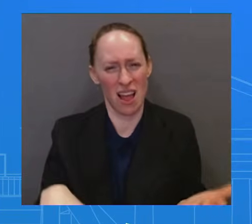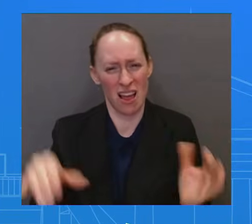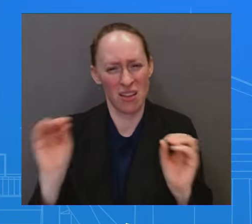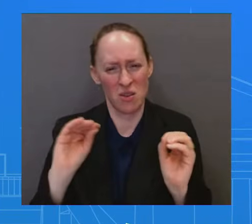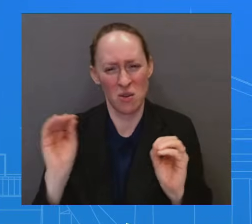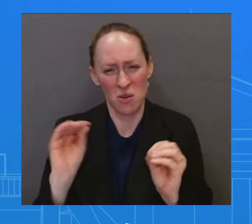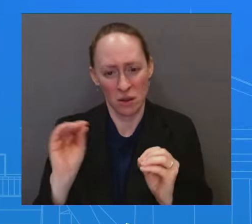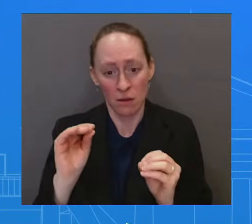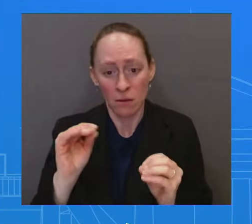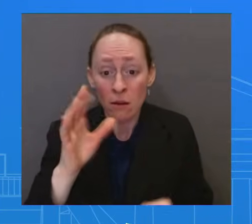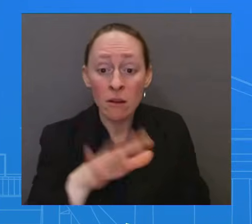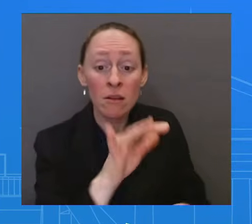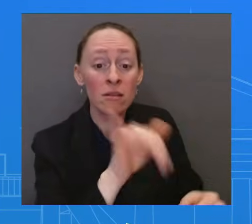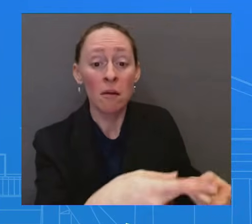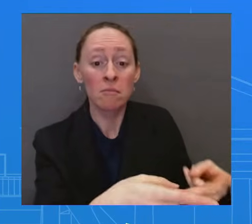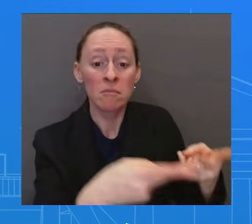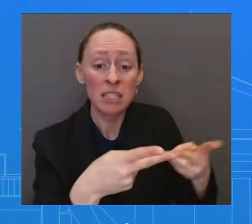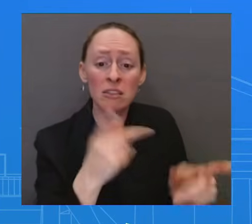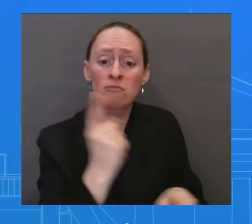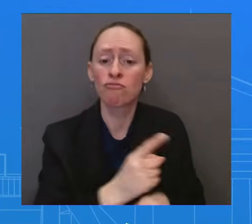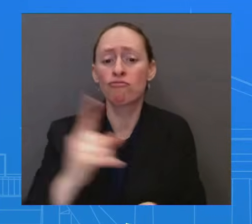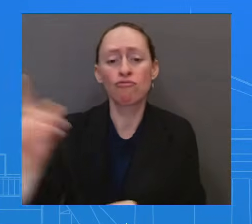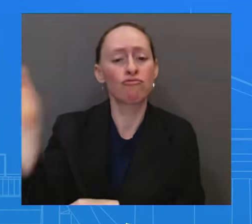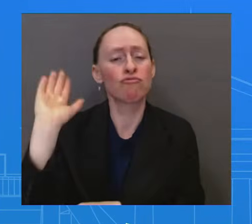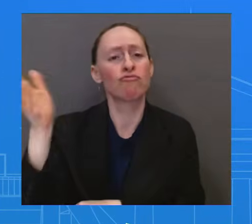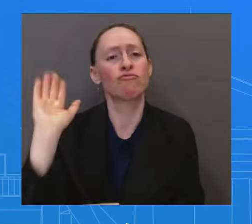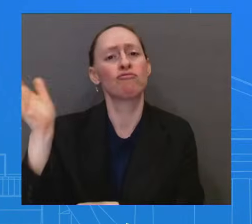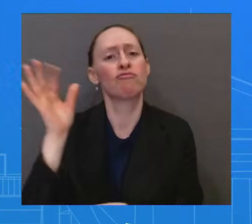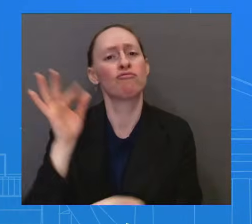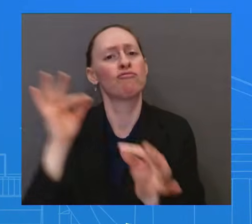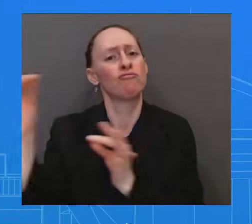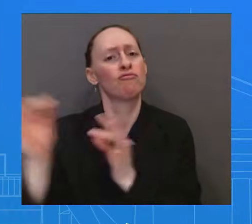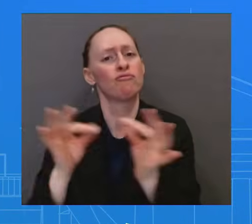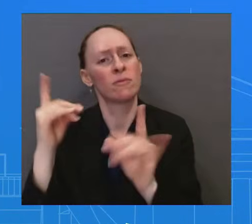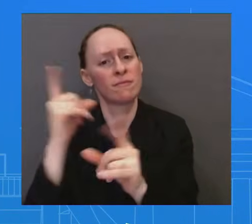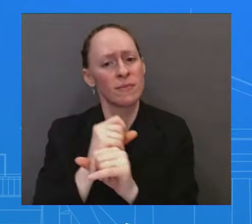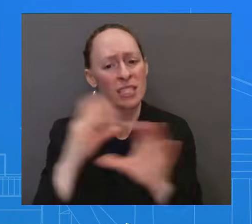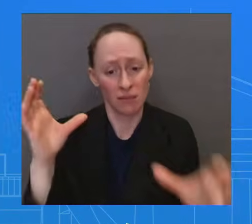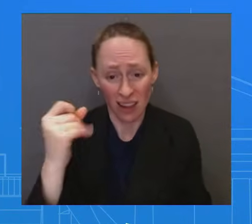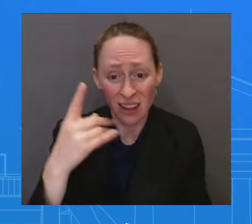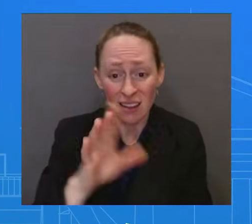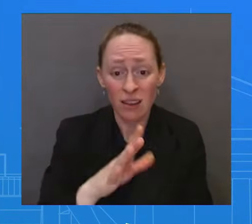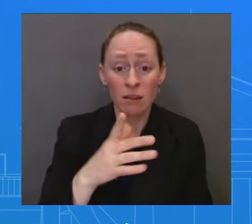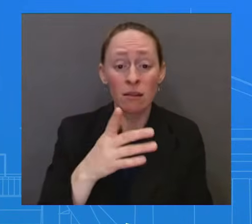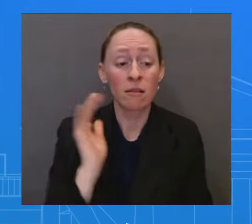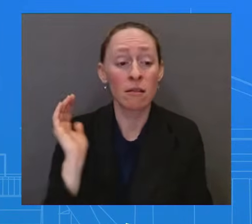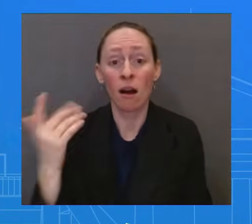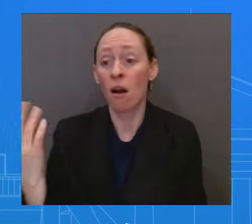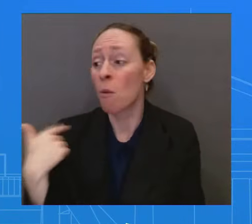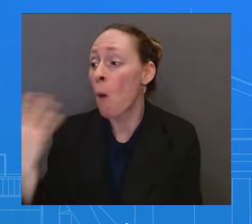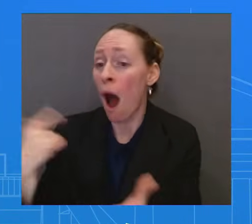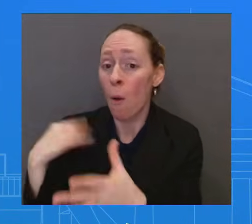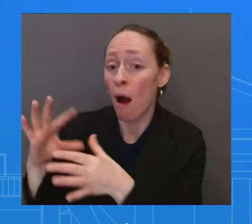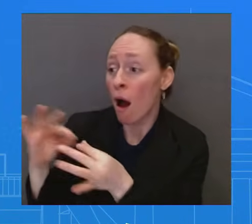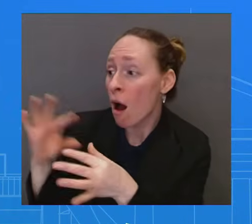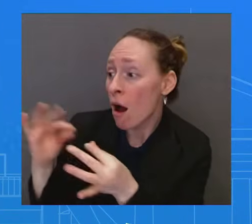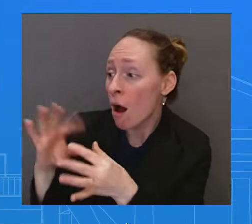about the messages we've been delivering to our partners in the region privately and to -- and to do it publicly. It was absolutely part and parcel of, again,